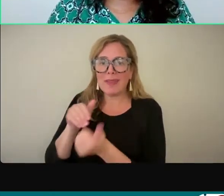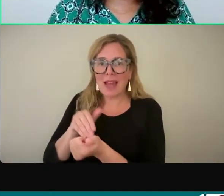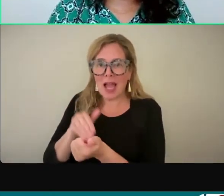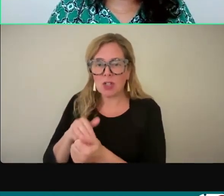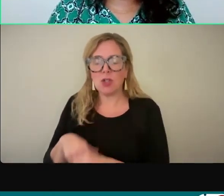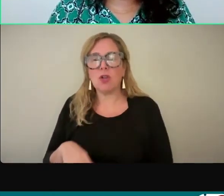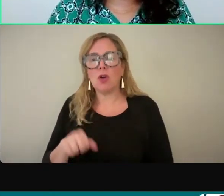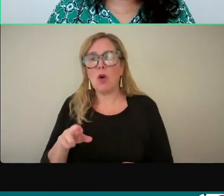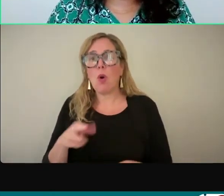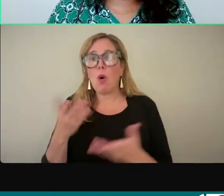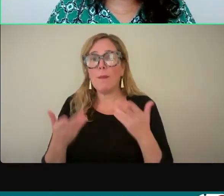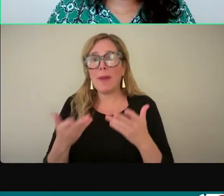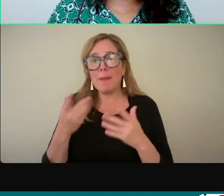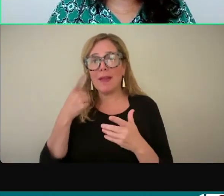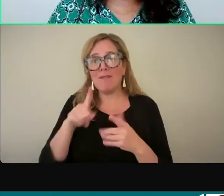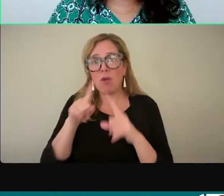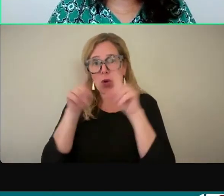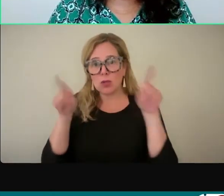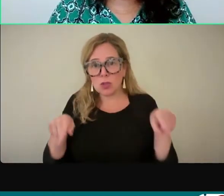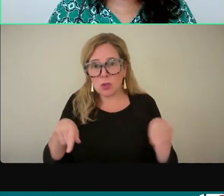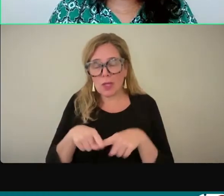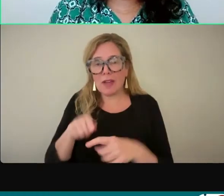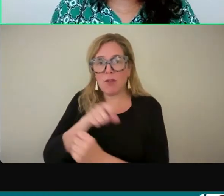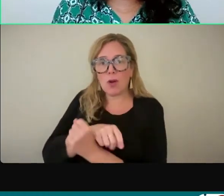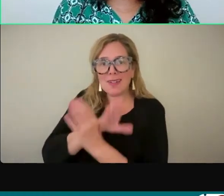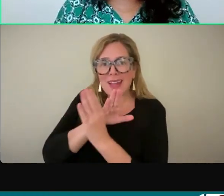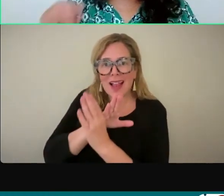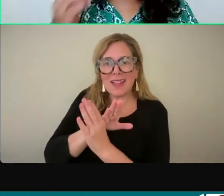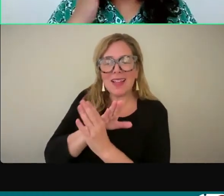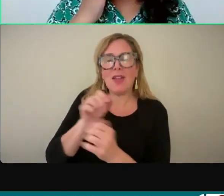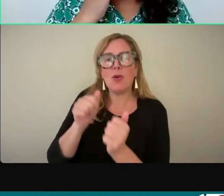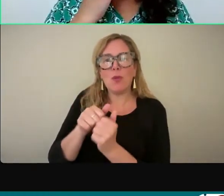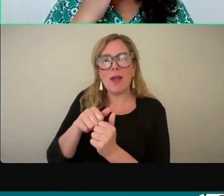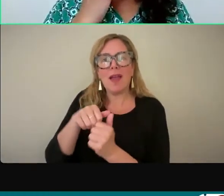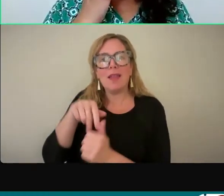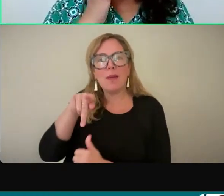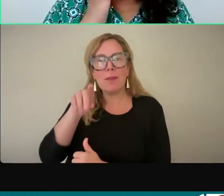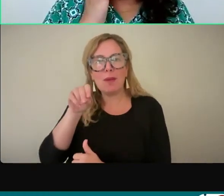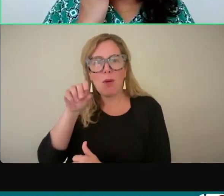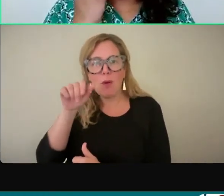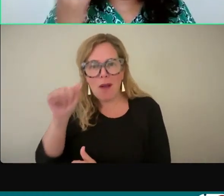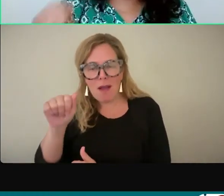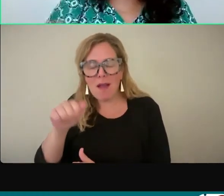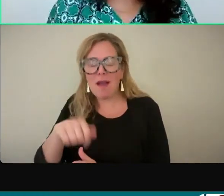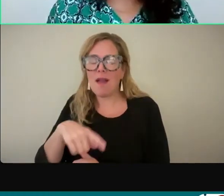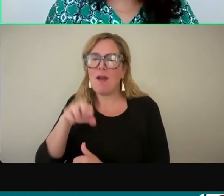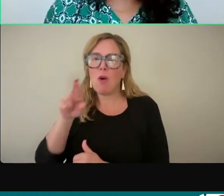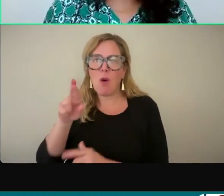attorney to be able to text answers from a phone for the doctor to see privately during the call.